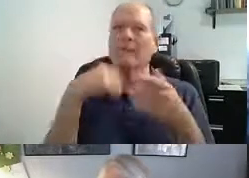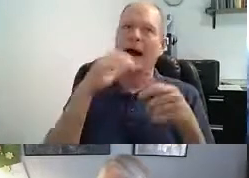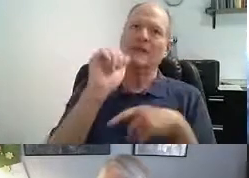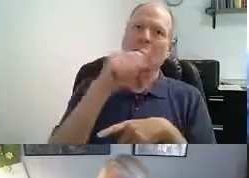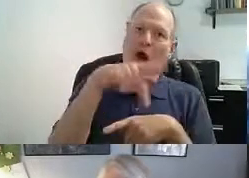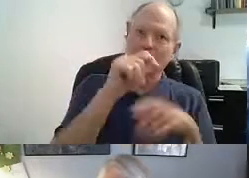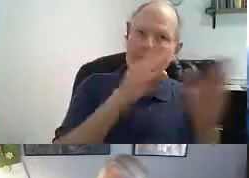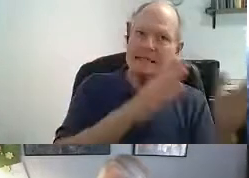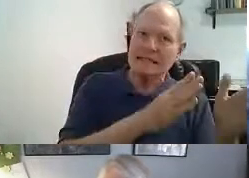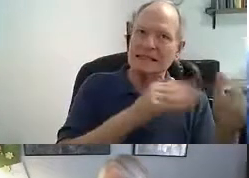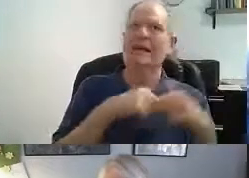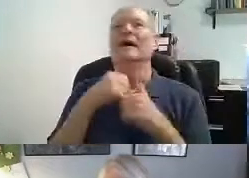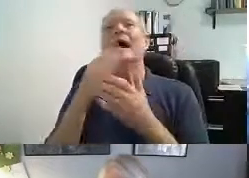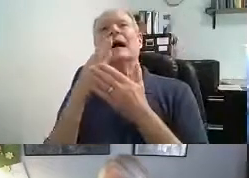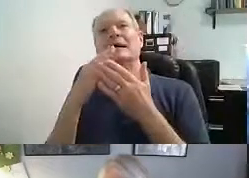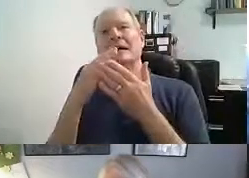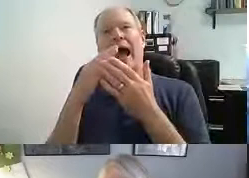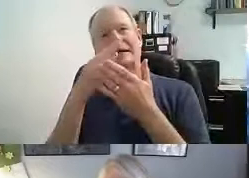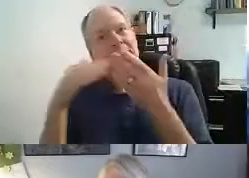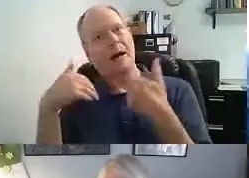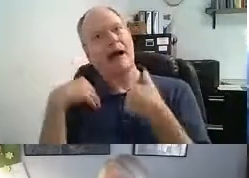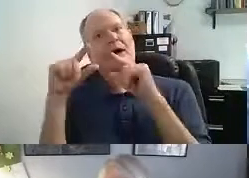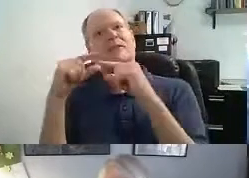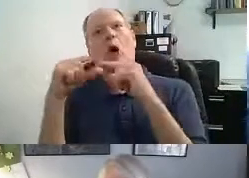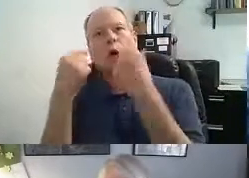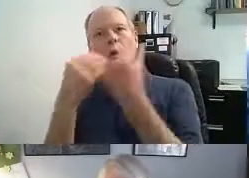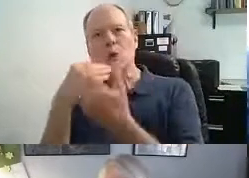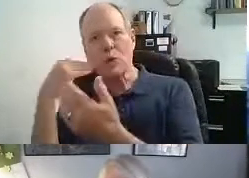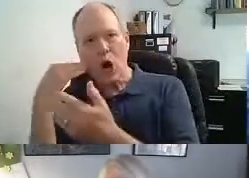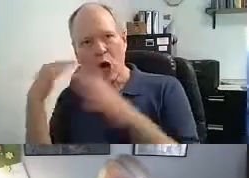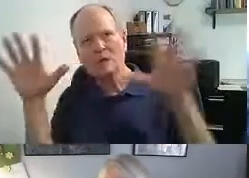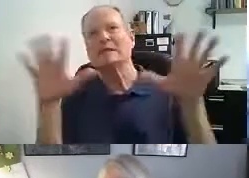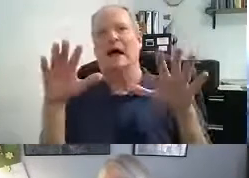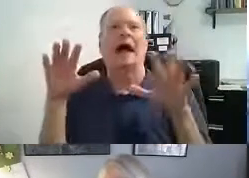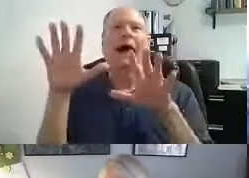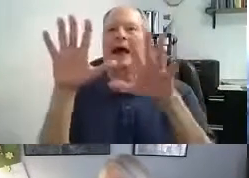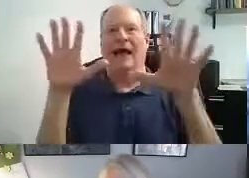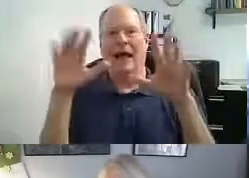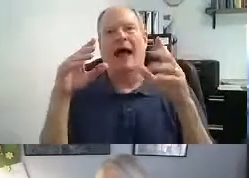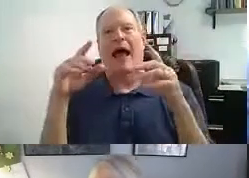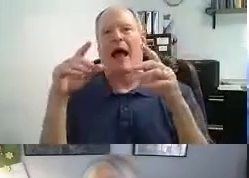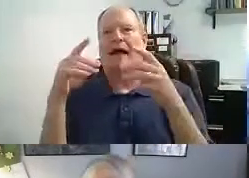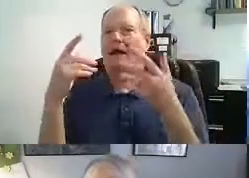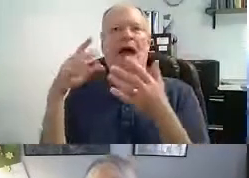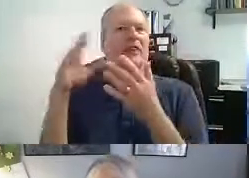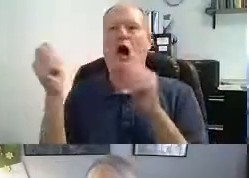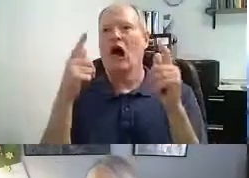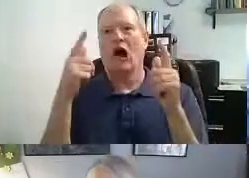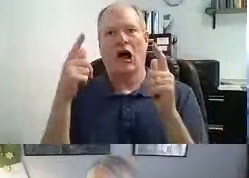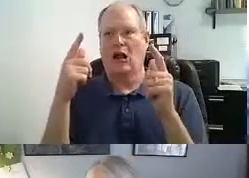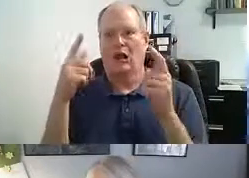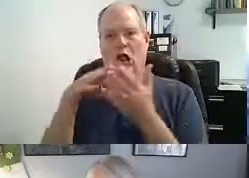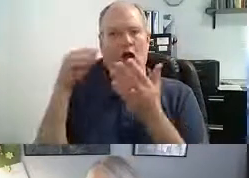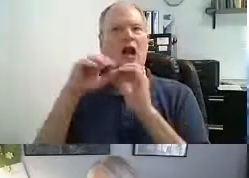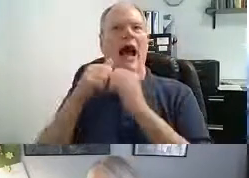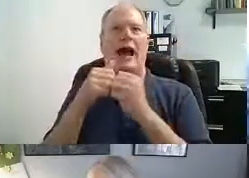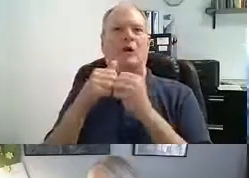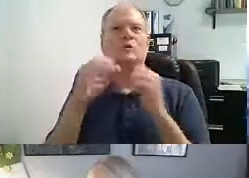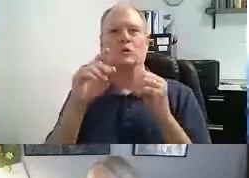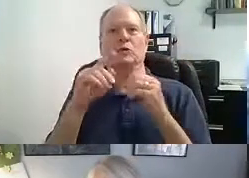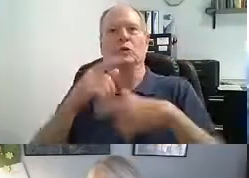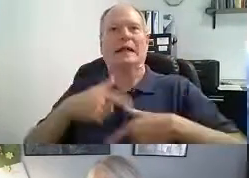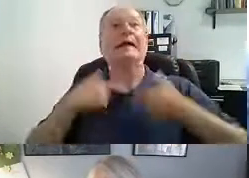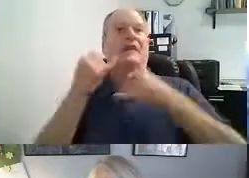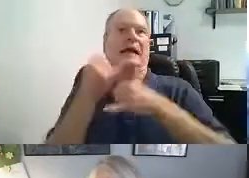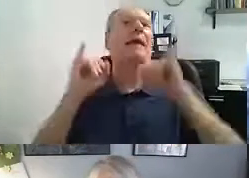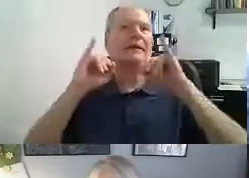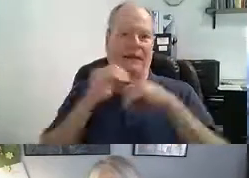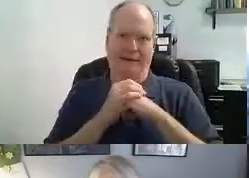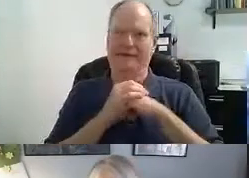And some of them may be in apartments, and some in group homes. And they all learn how to live independently.